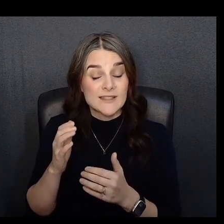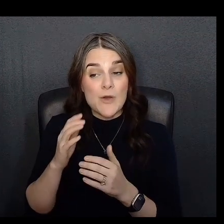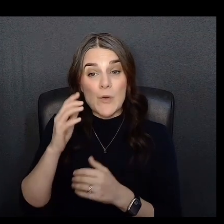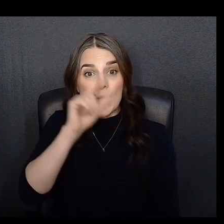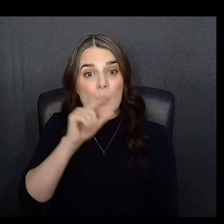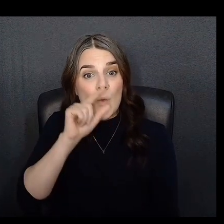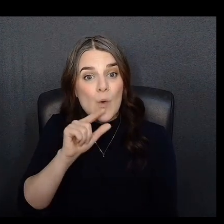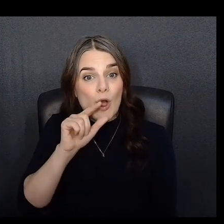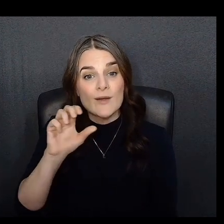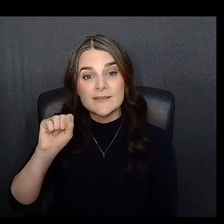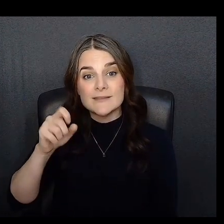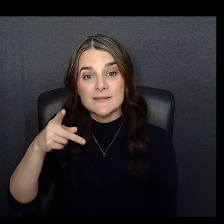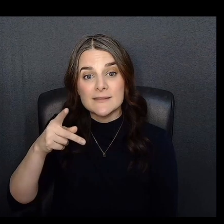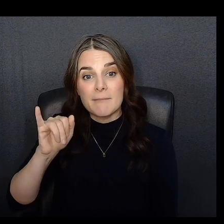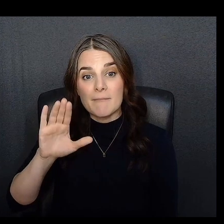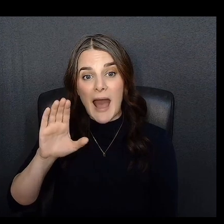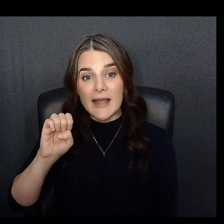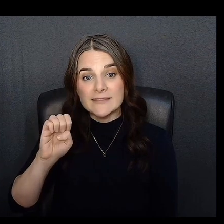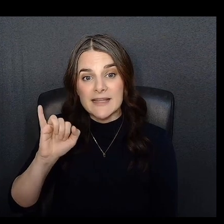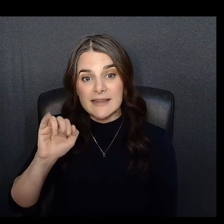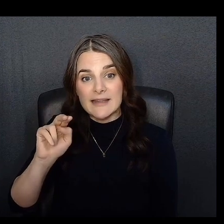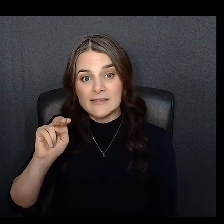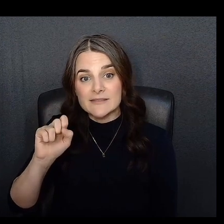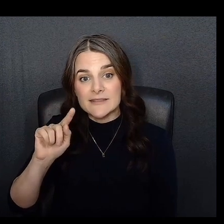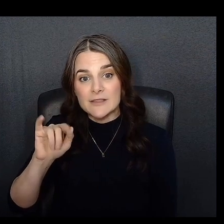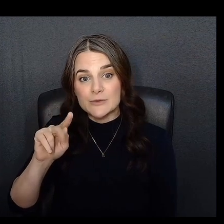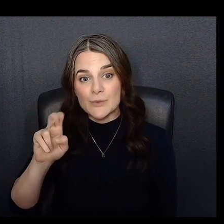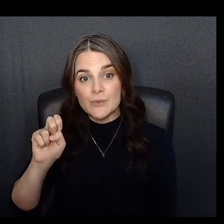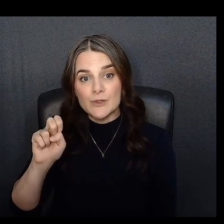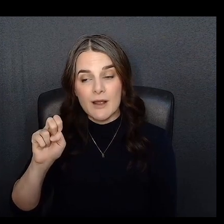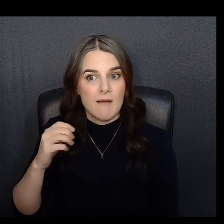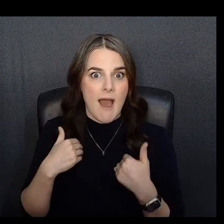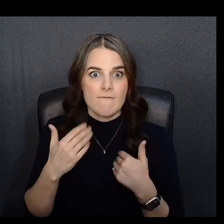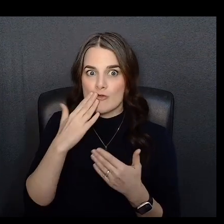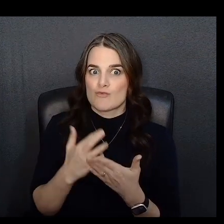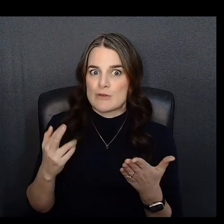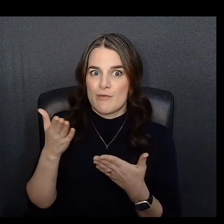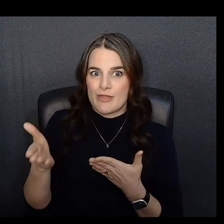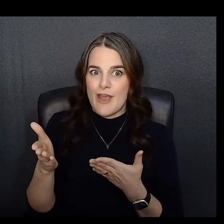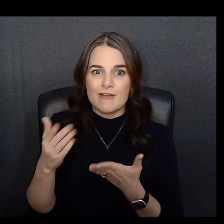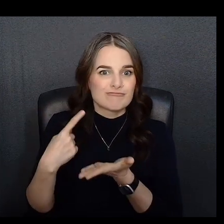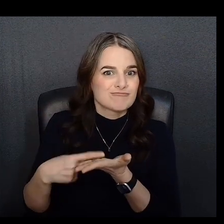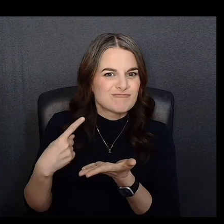some good resources there for talking about these concepts as a speech pathologist.